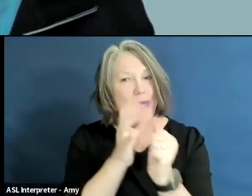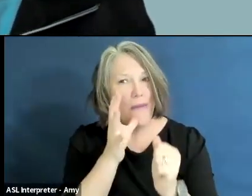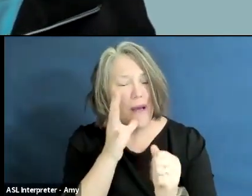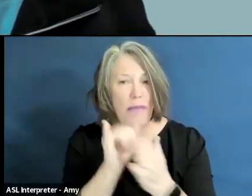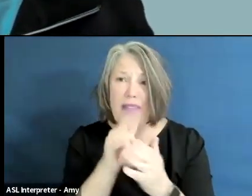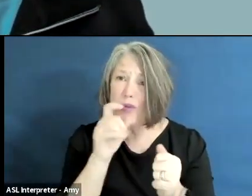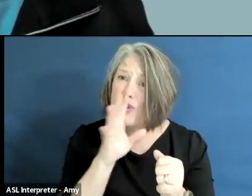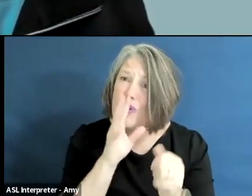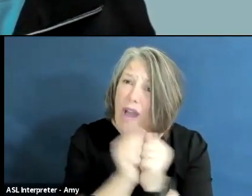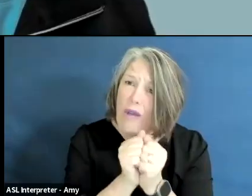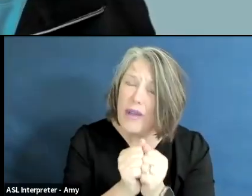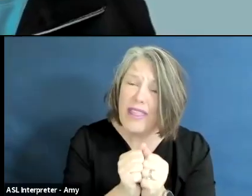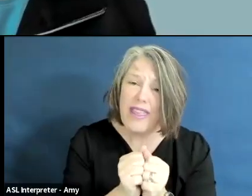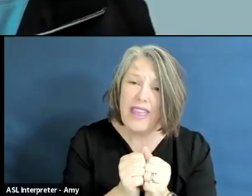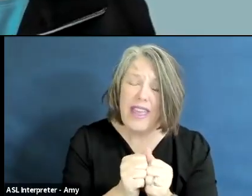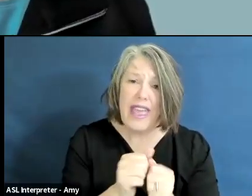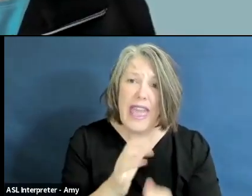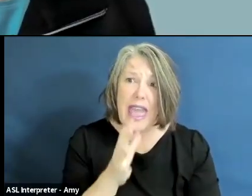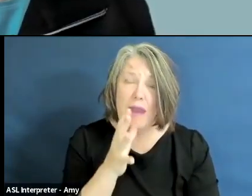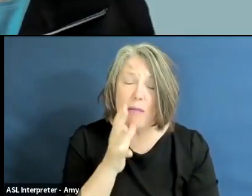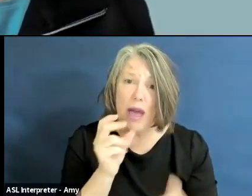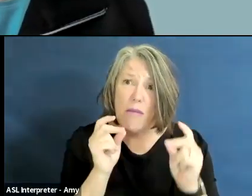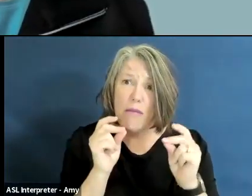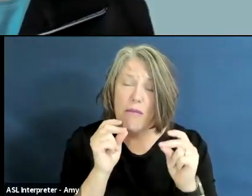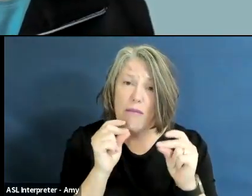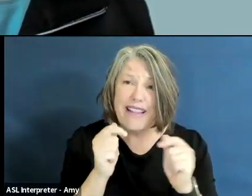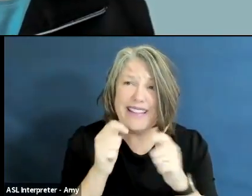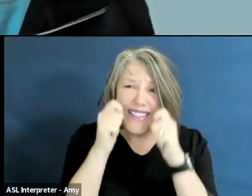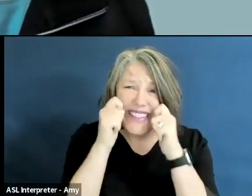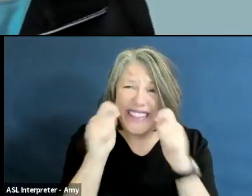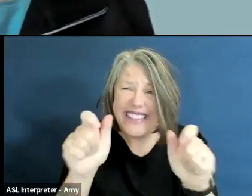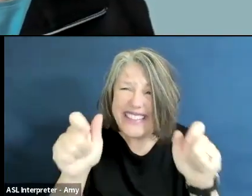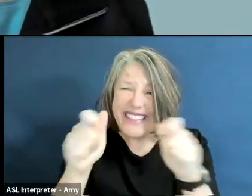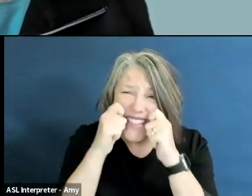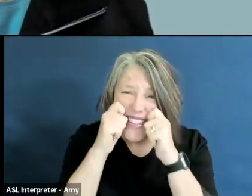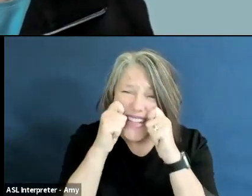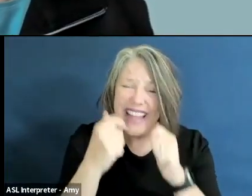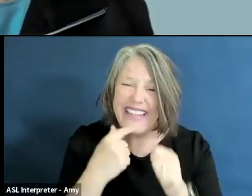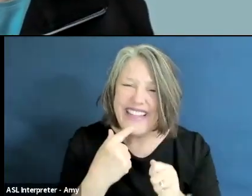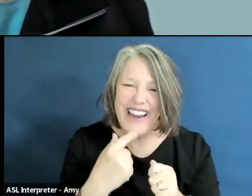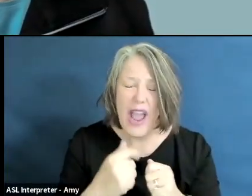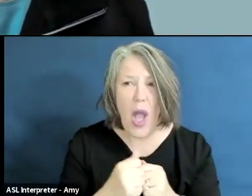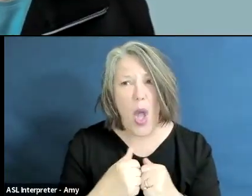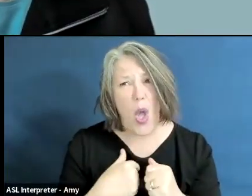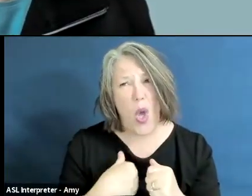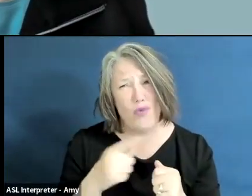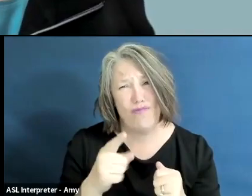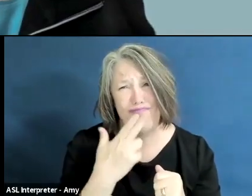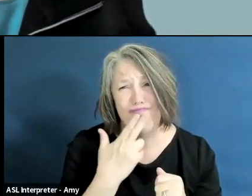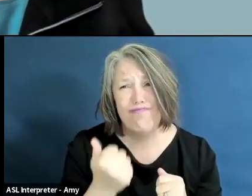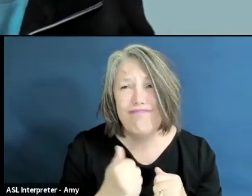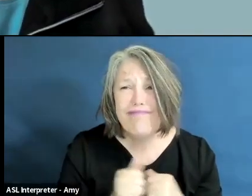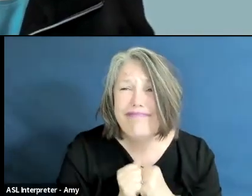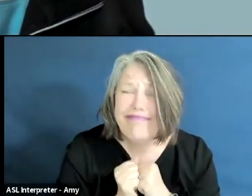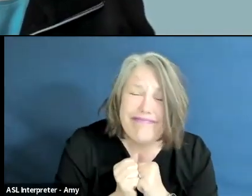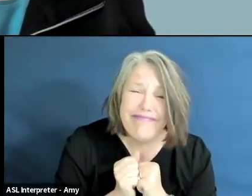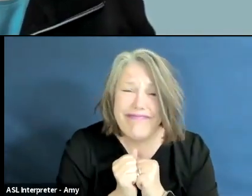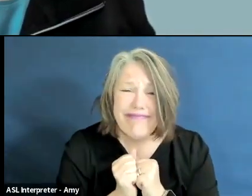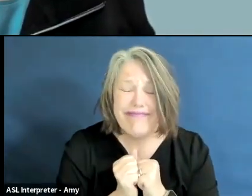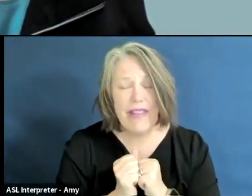And she promptly squeezed my chubby cheeks and told me I was adorable. It was true.